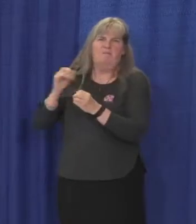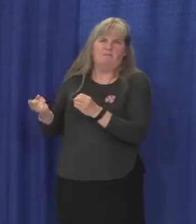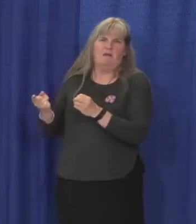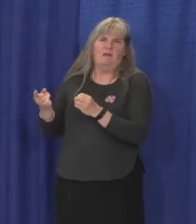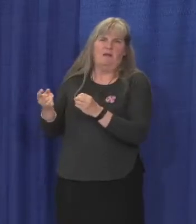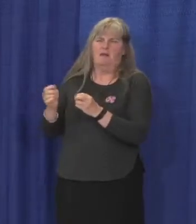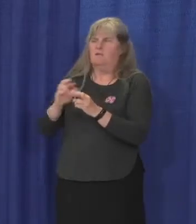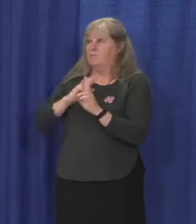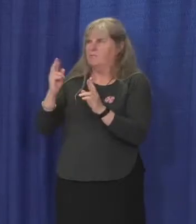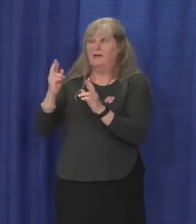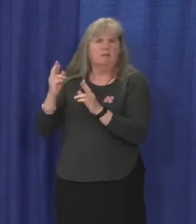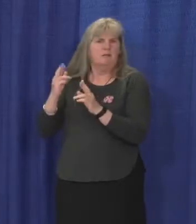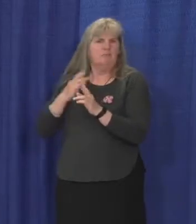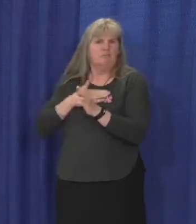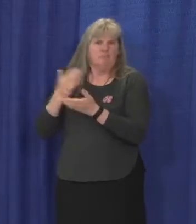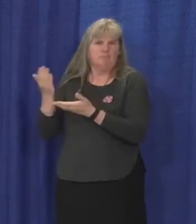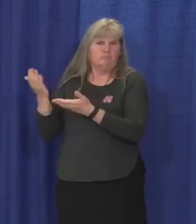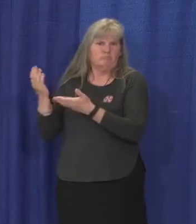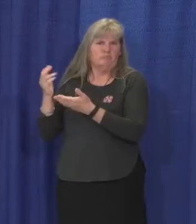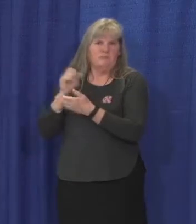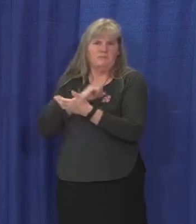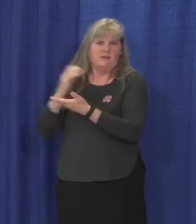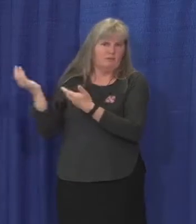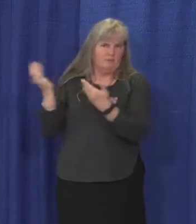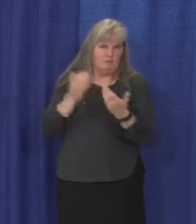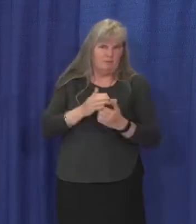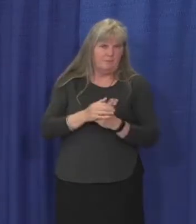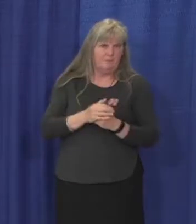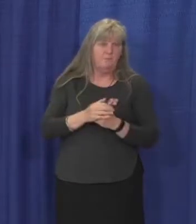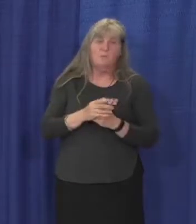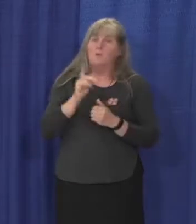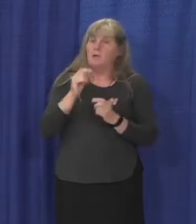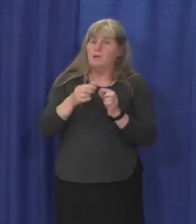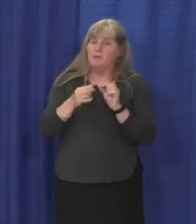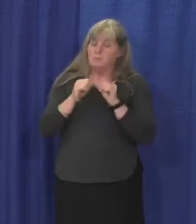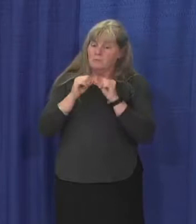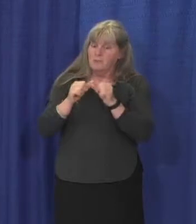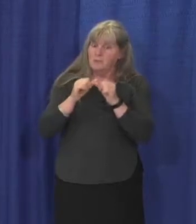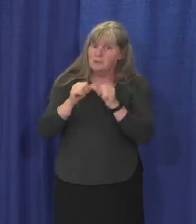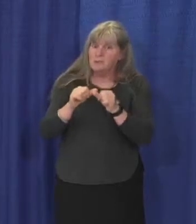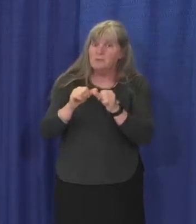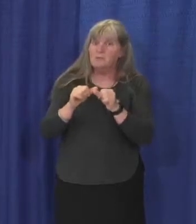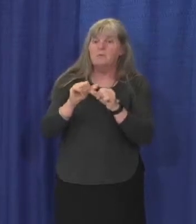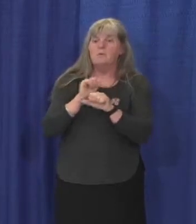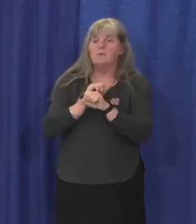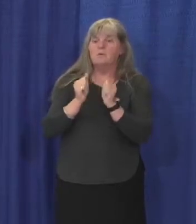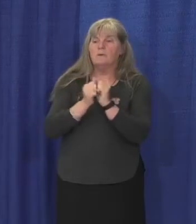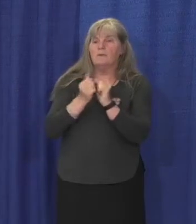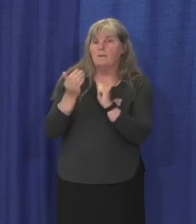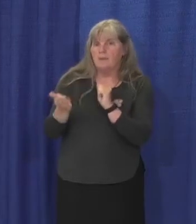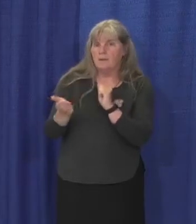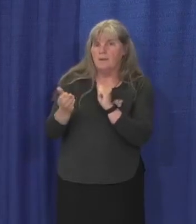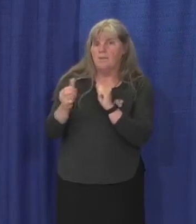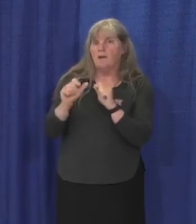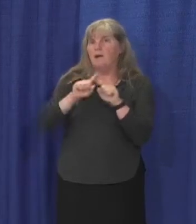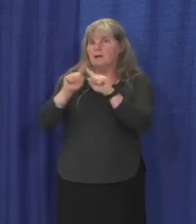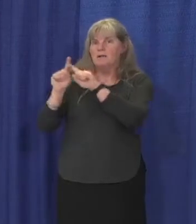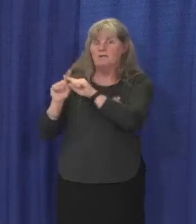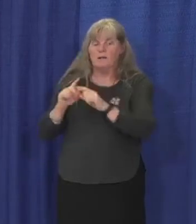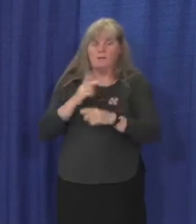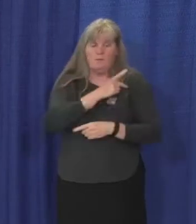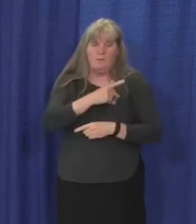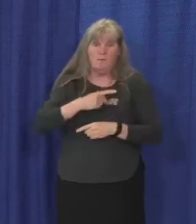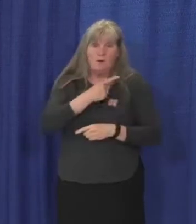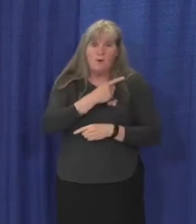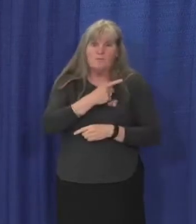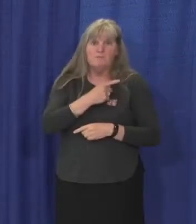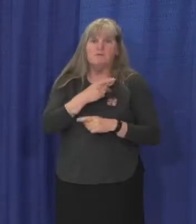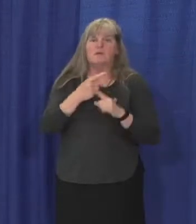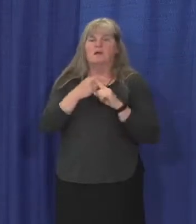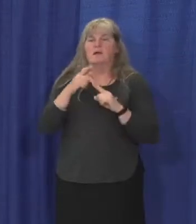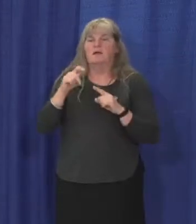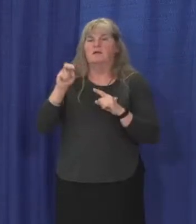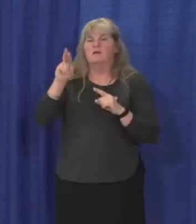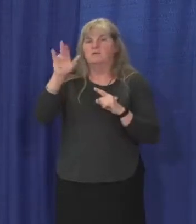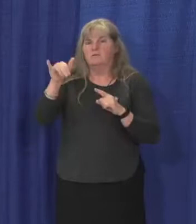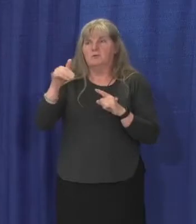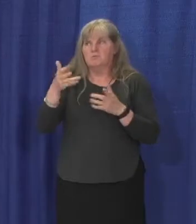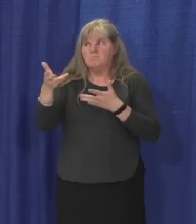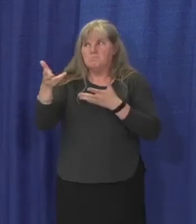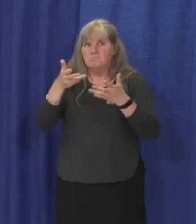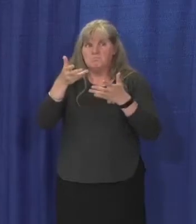people available.